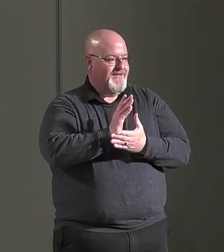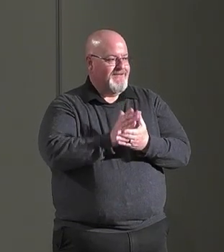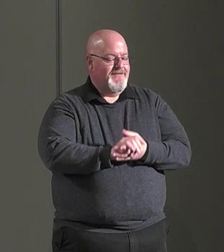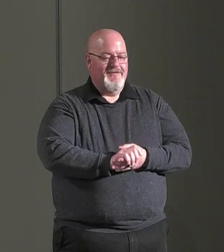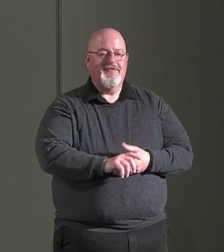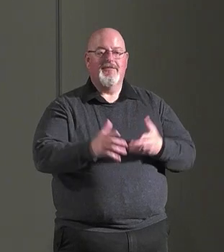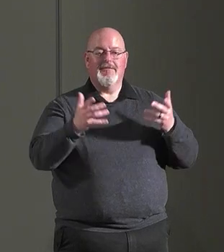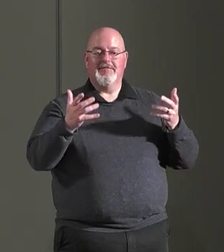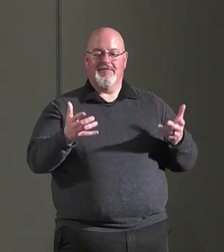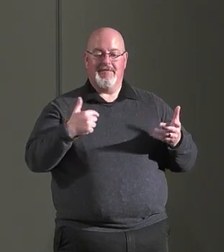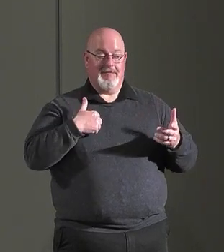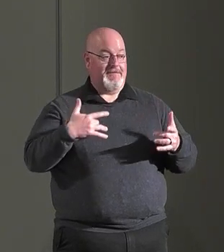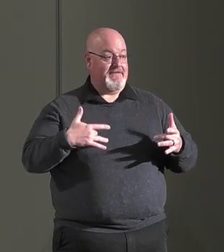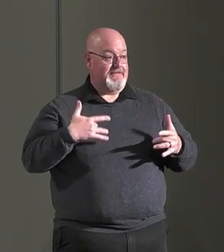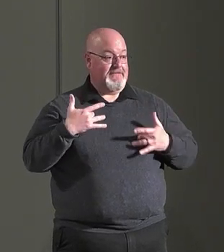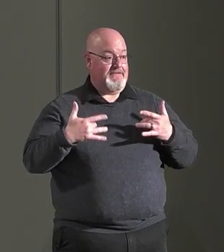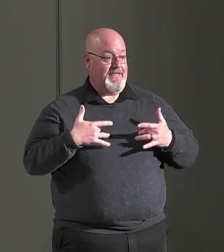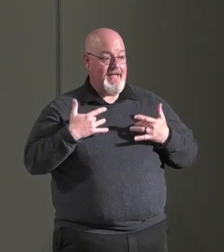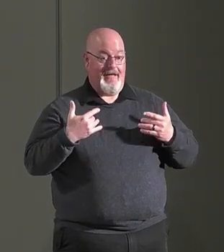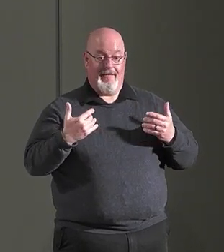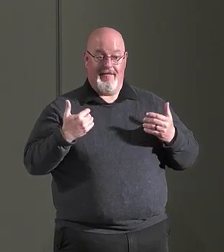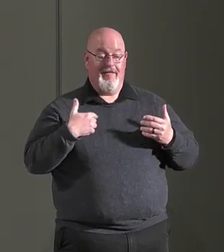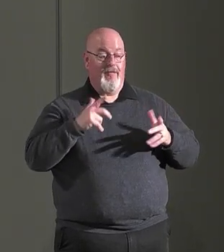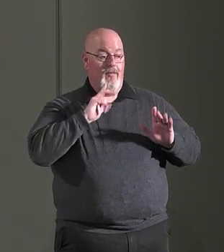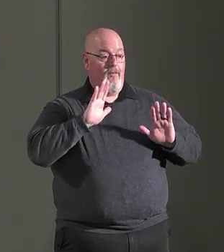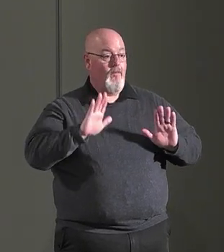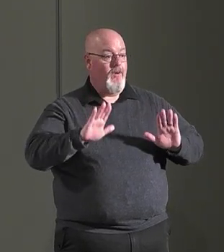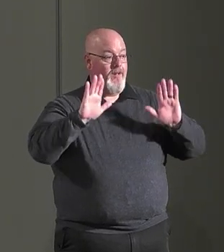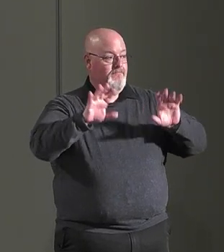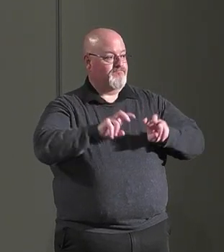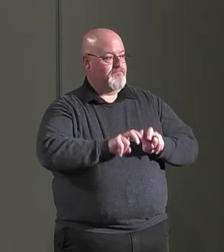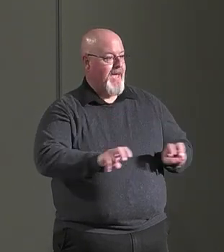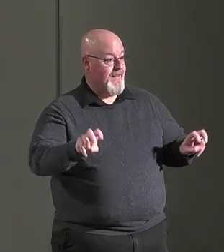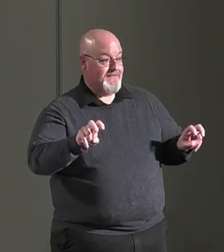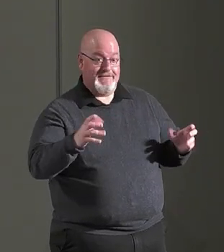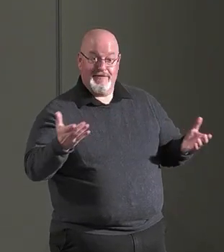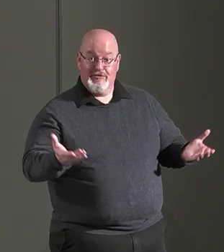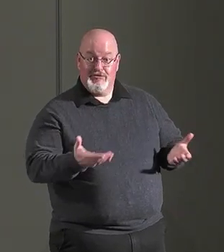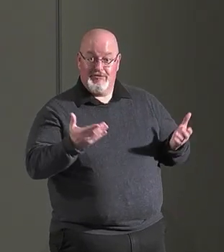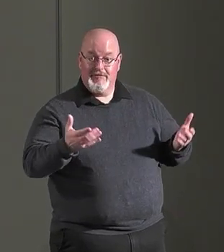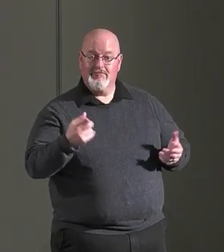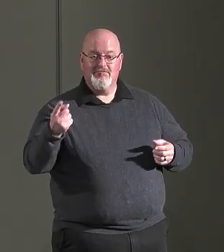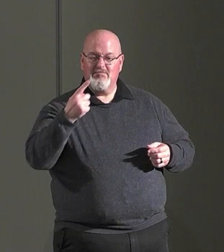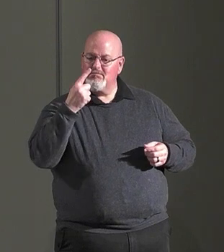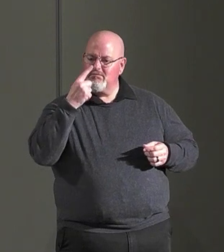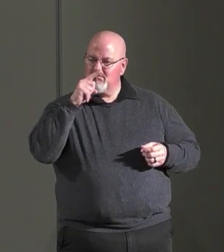All right. Well, I'm excited to have this wonderful group of panelists here. Would you mind introducing